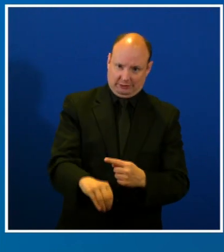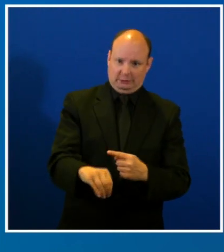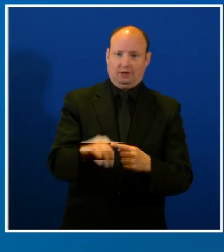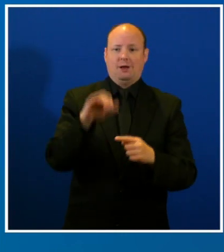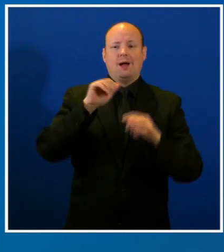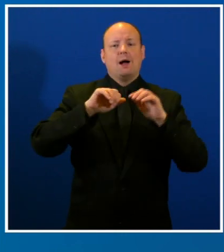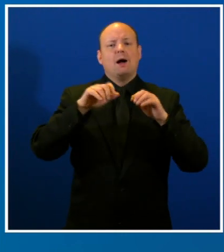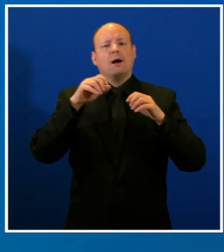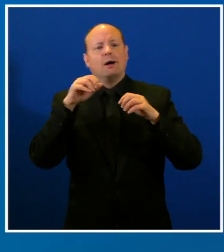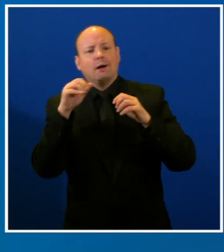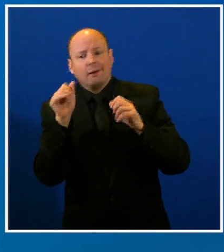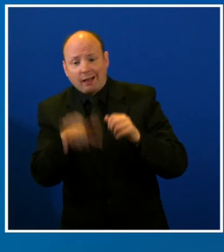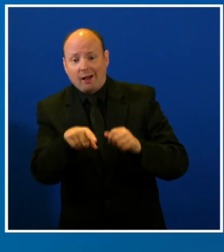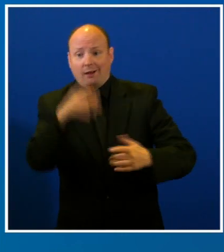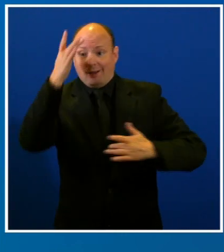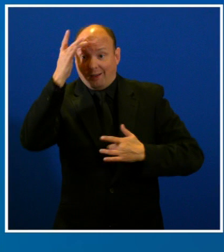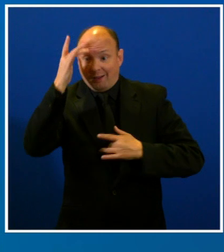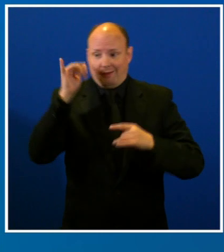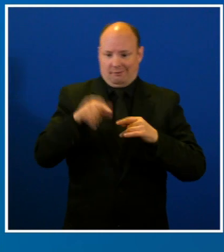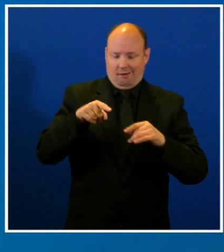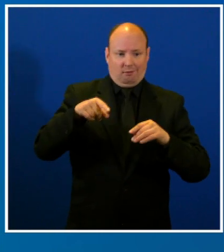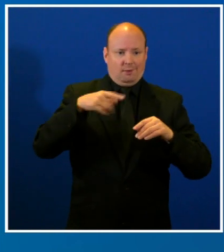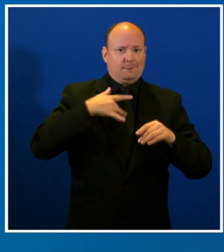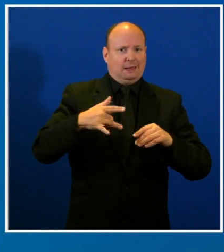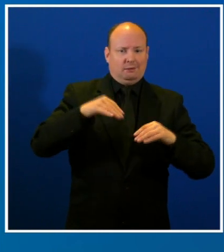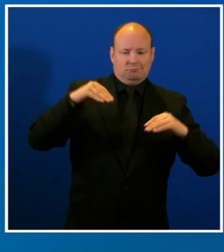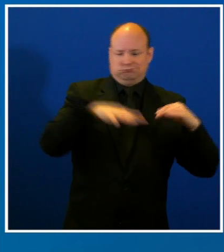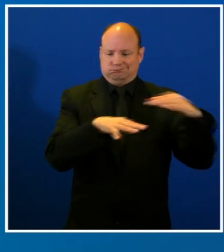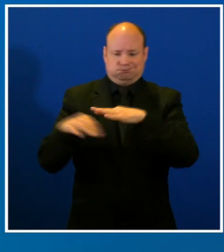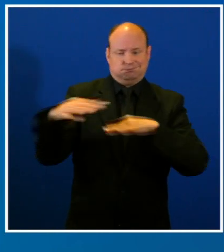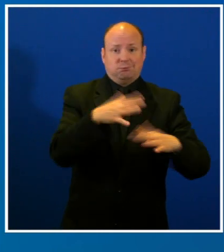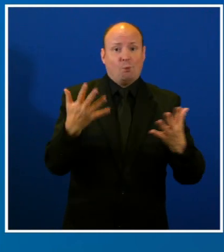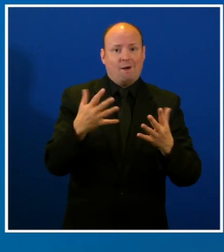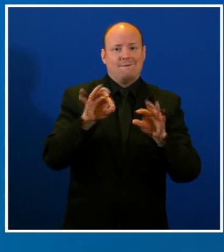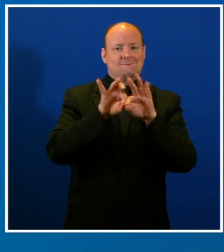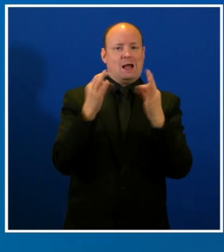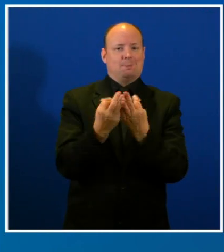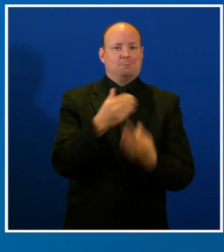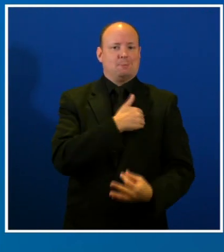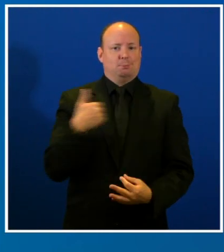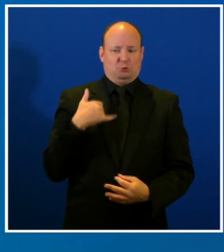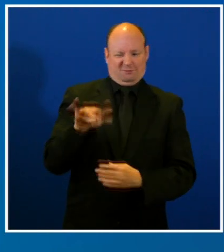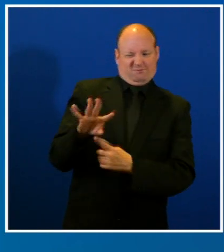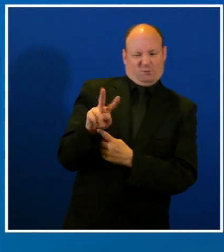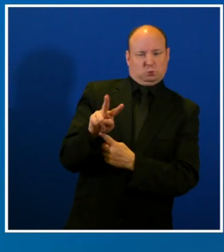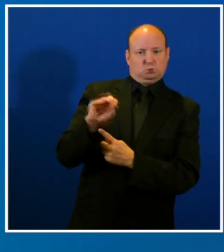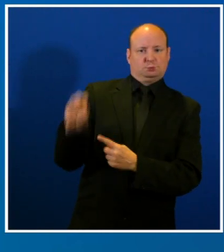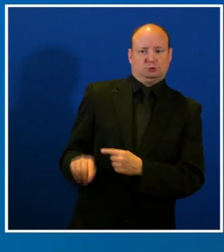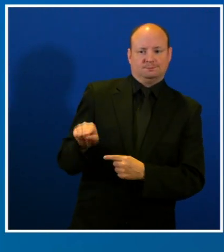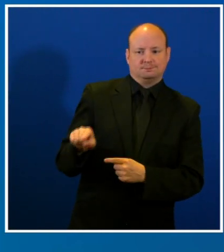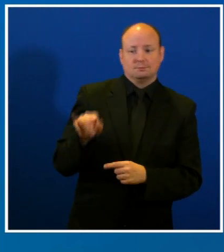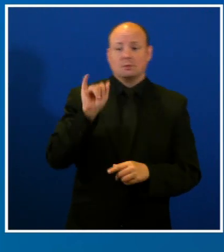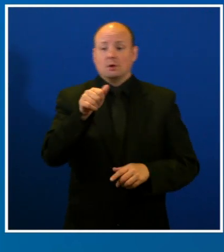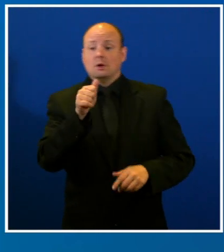member. And the next highest category is from private social gatherings at 18%. And the third